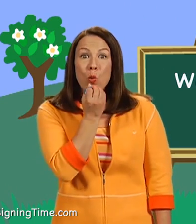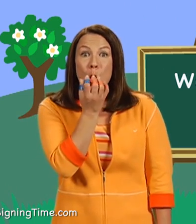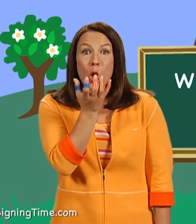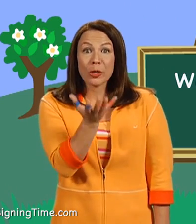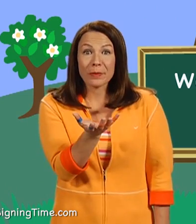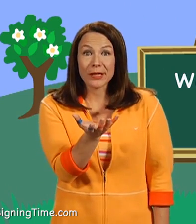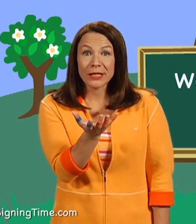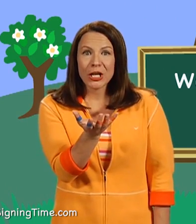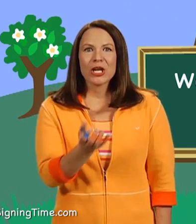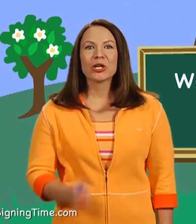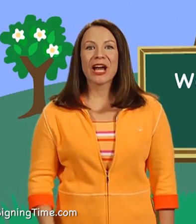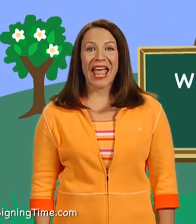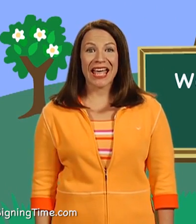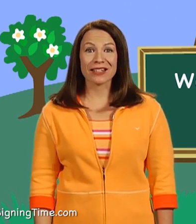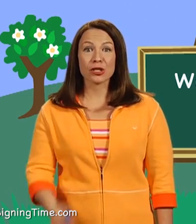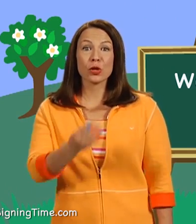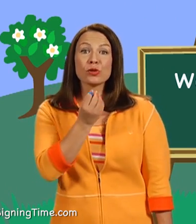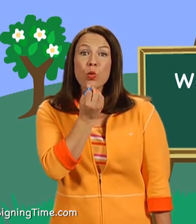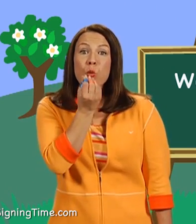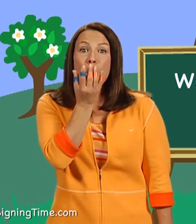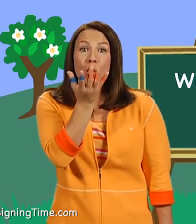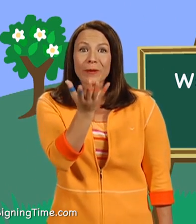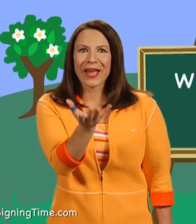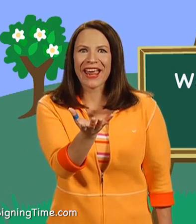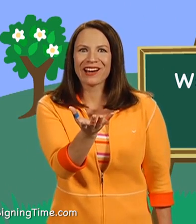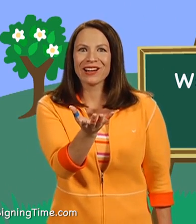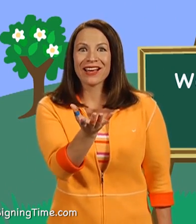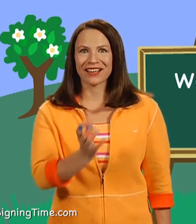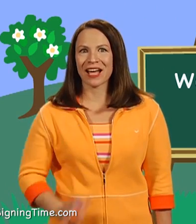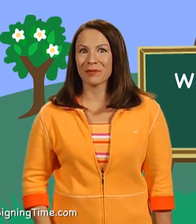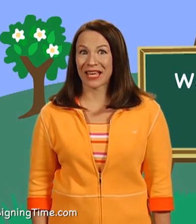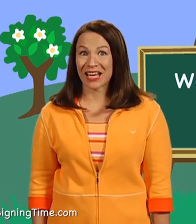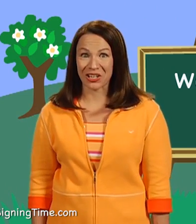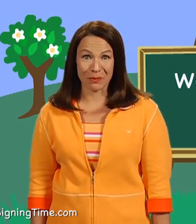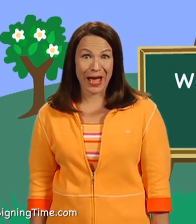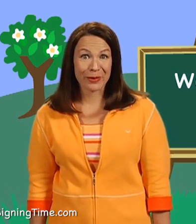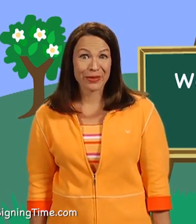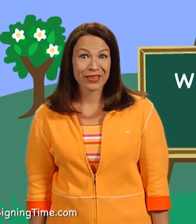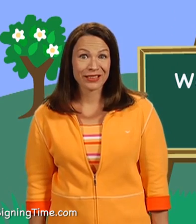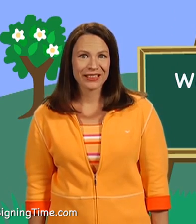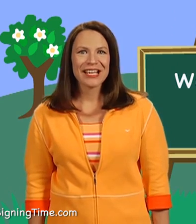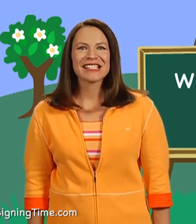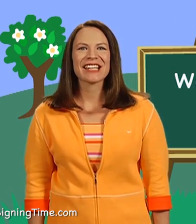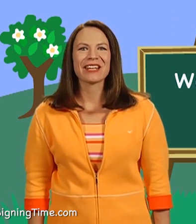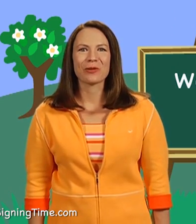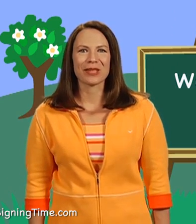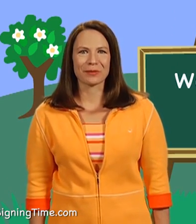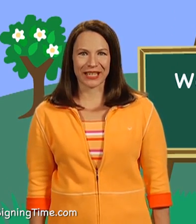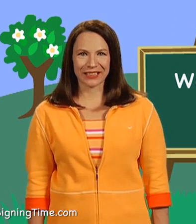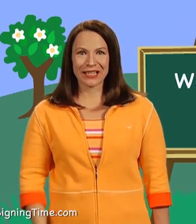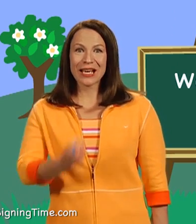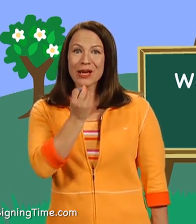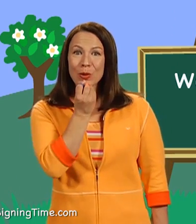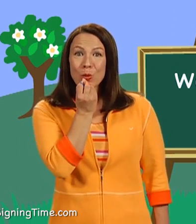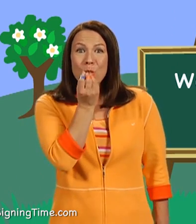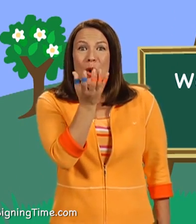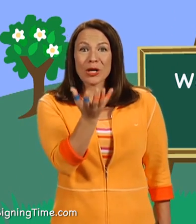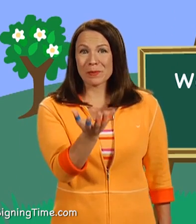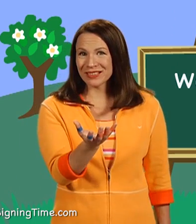Warm. Your hand shows warm air coming out of your mouth. Sign it with me. Warm.